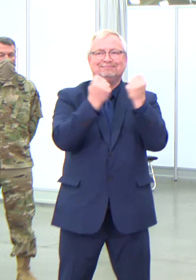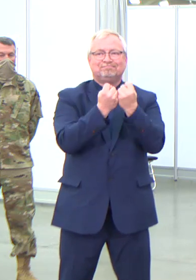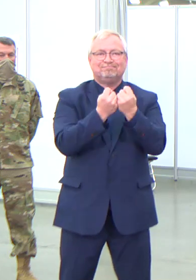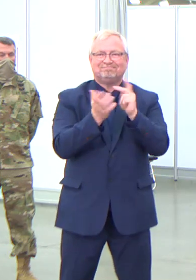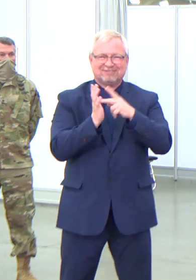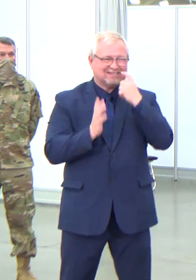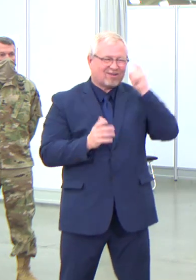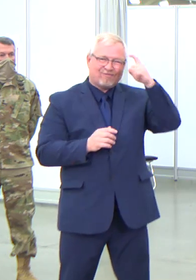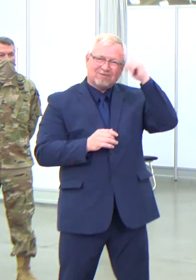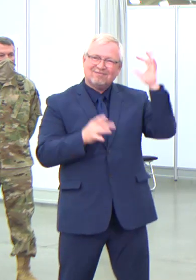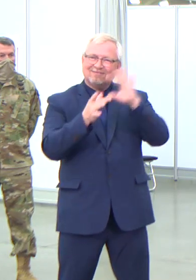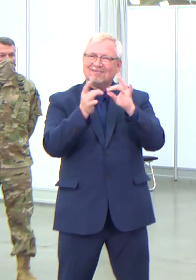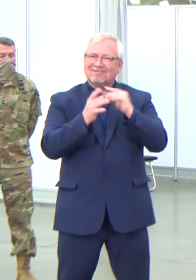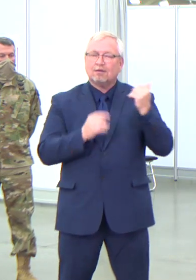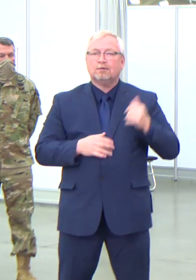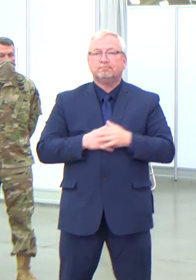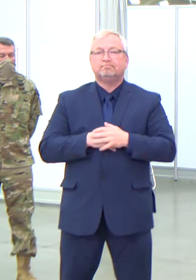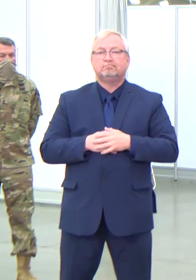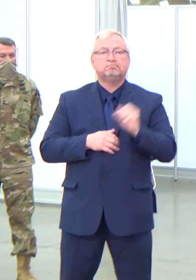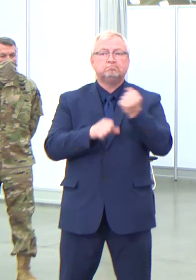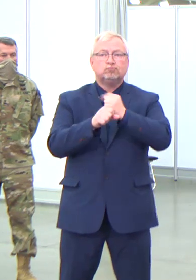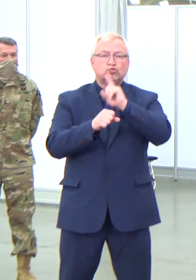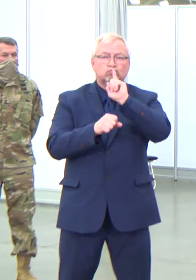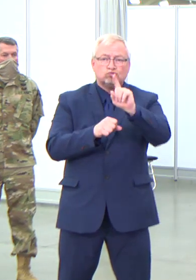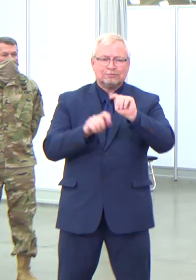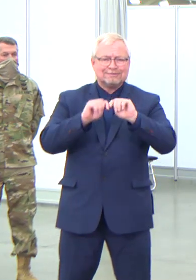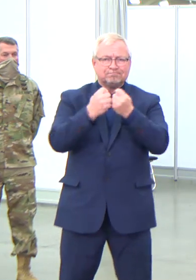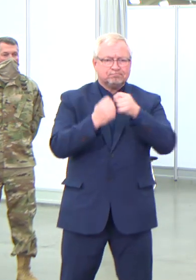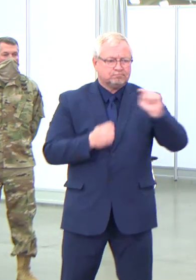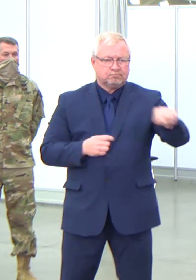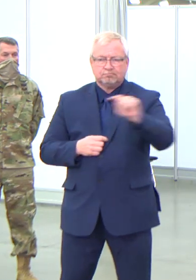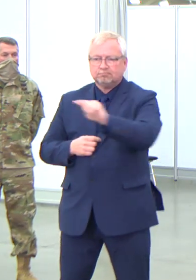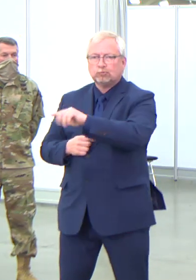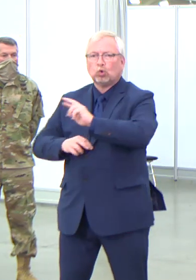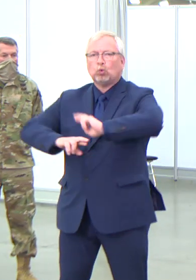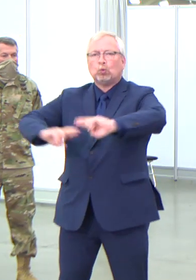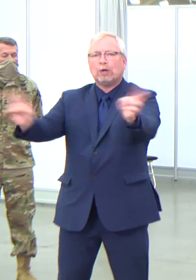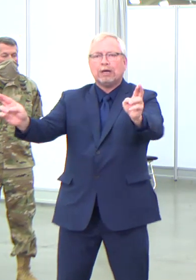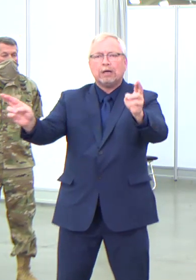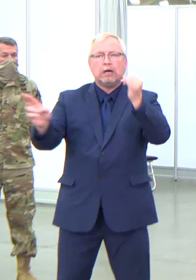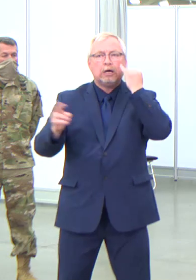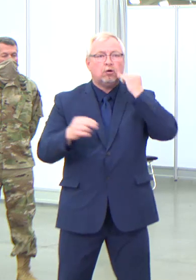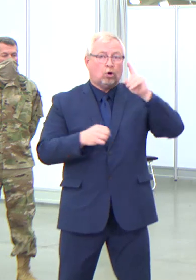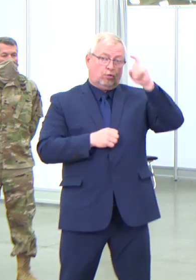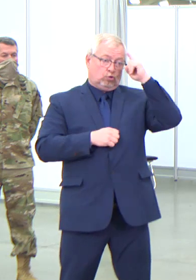Governor, we are building right now efforts to make sure a doctor, a nurse, a team can go out when you request them to